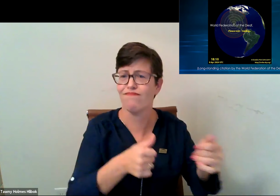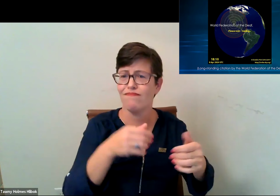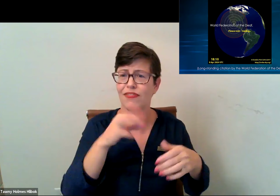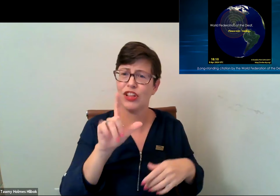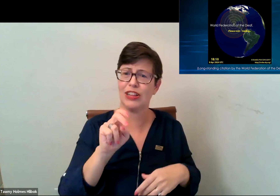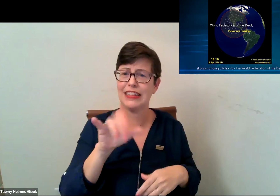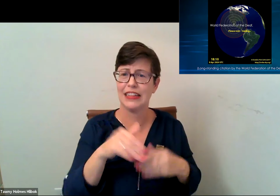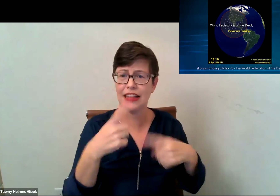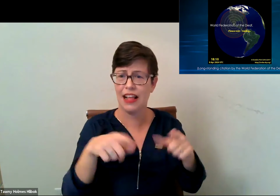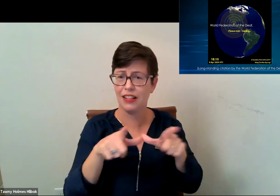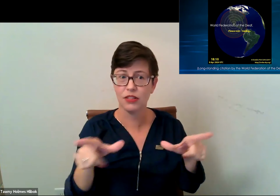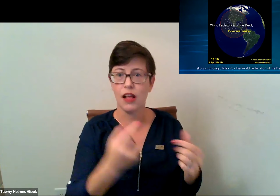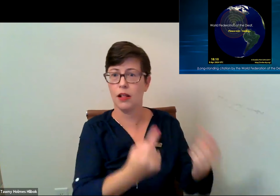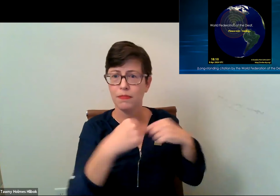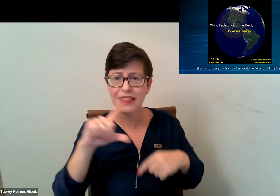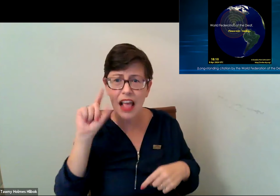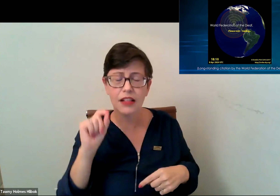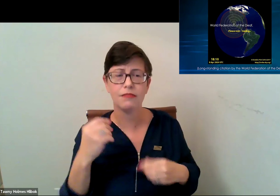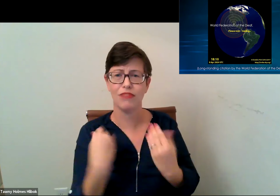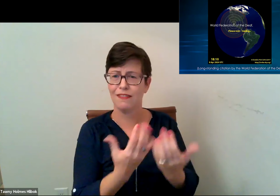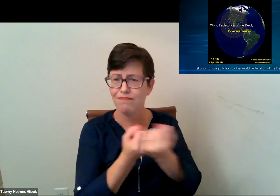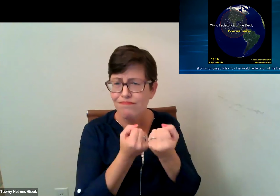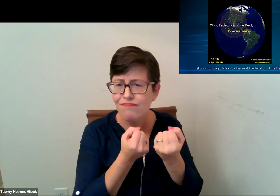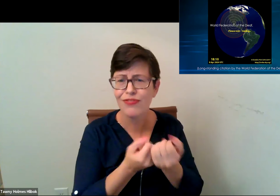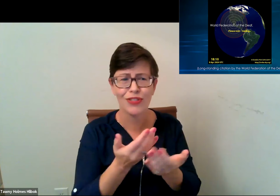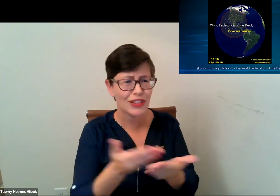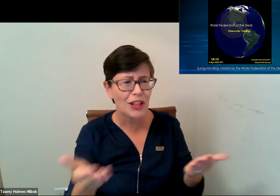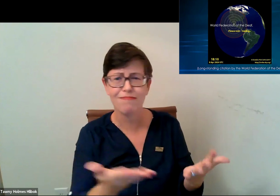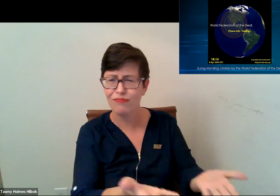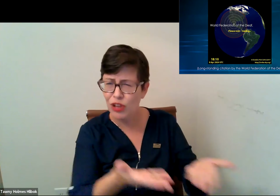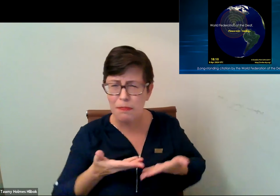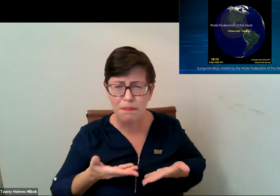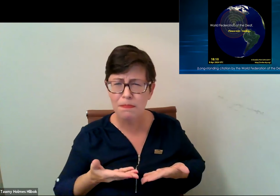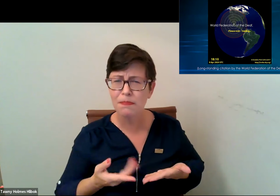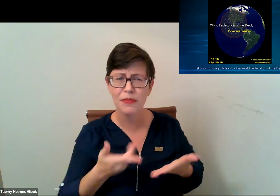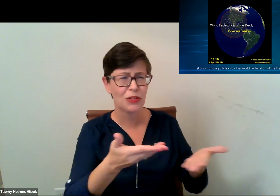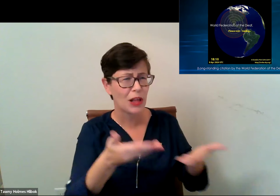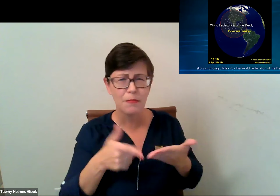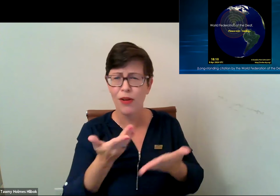And then start to acquire it as quickly as they can then they find themselves gallaudet with additional supports.